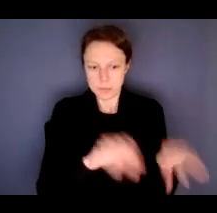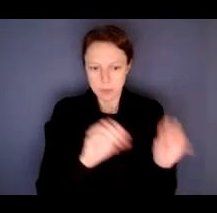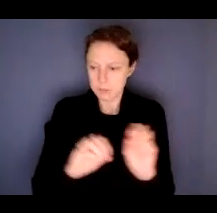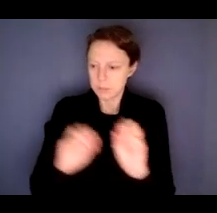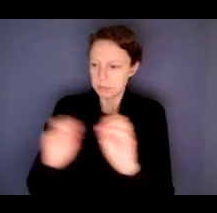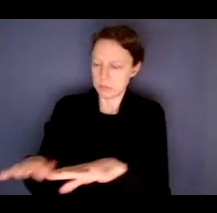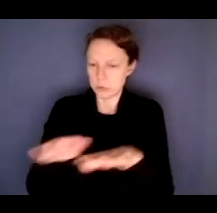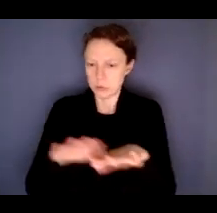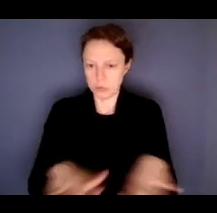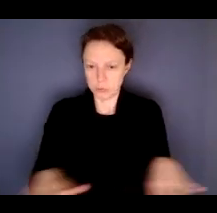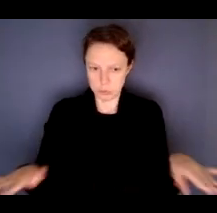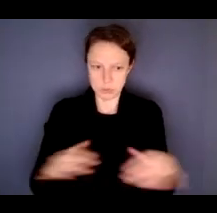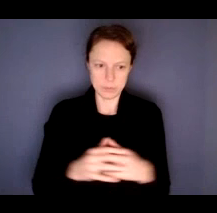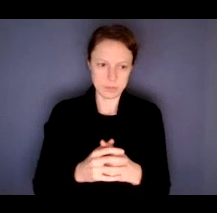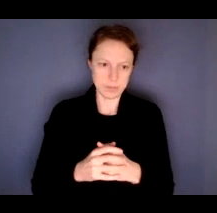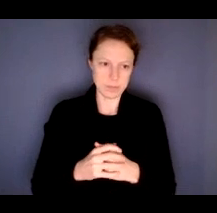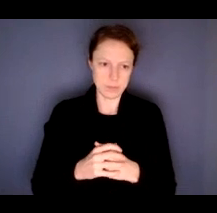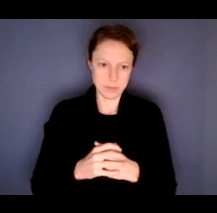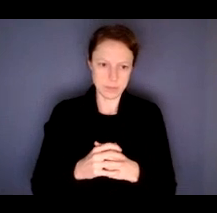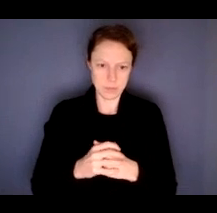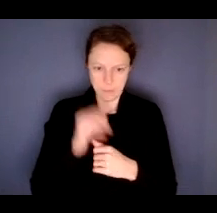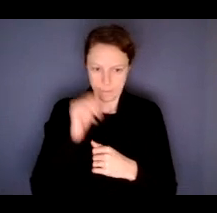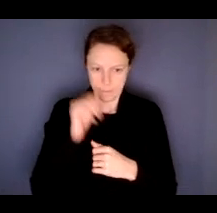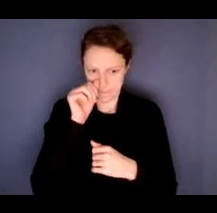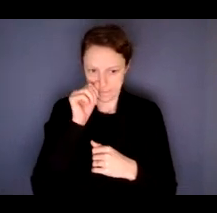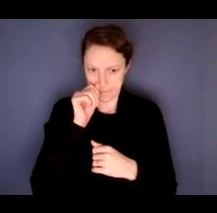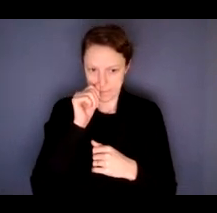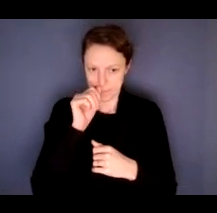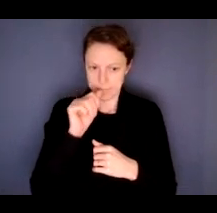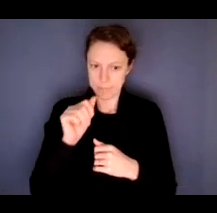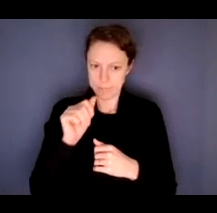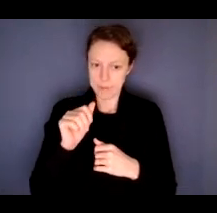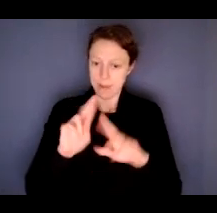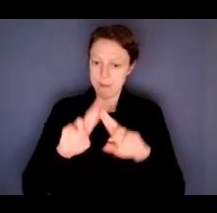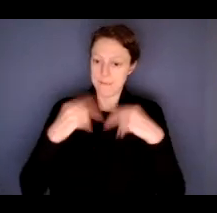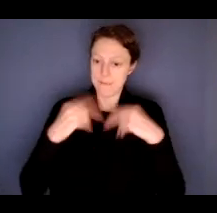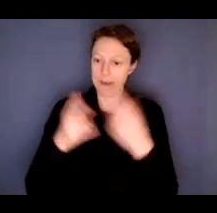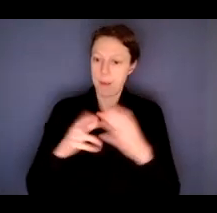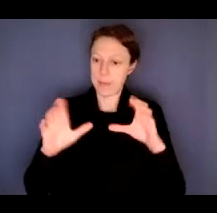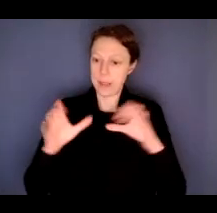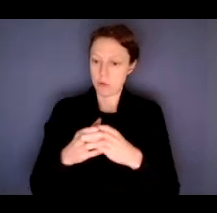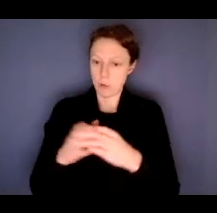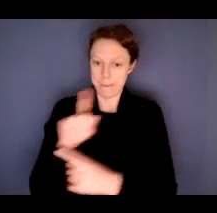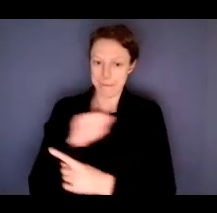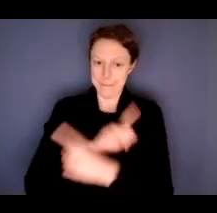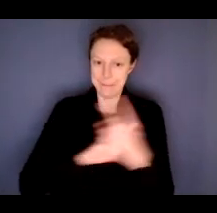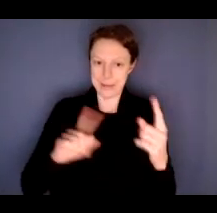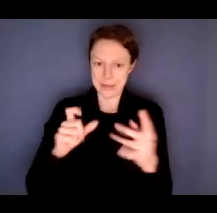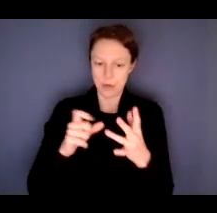Now, the Family Group Meeting Convenor, another role in the service centre or sometimes depending